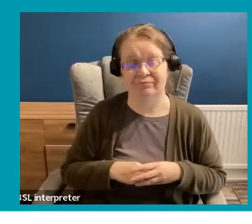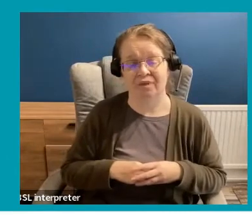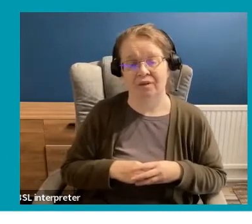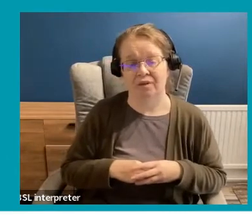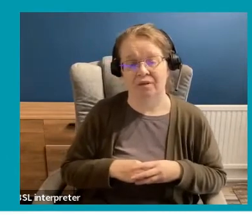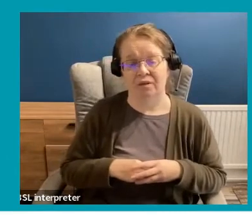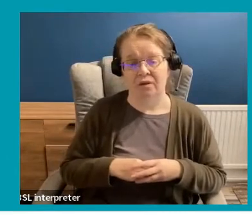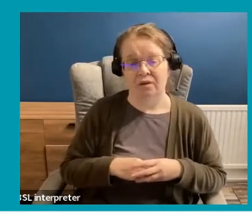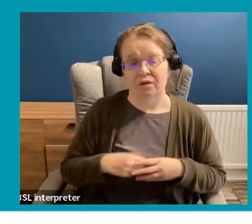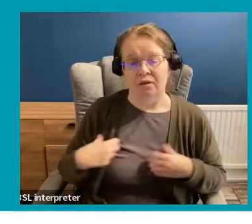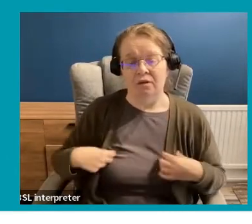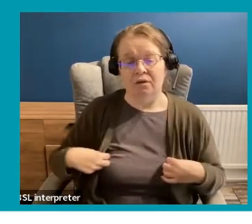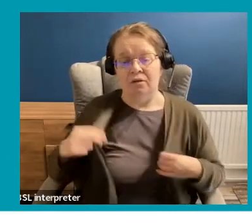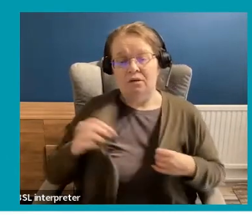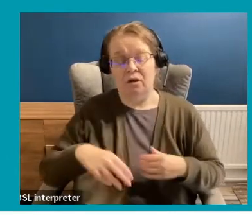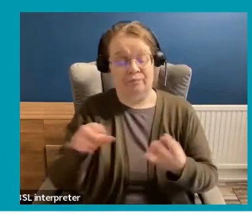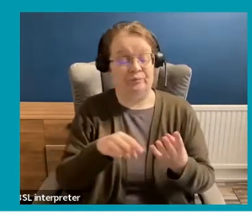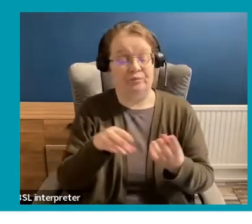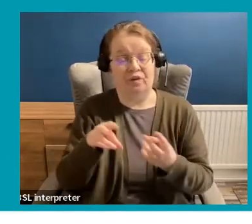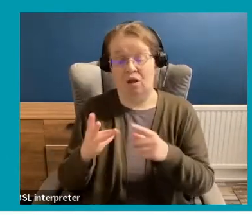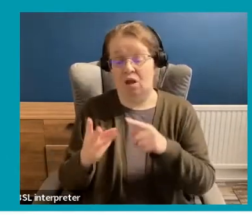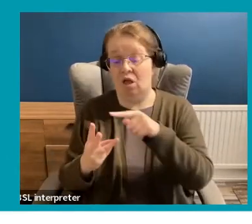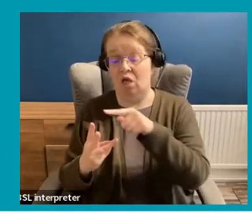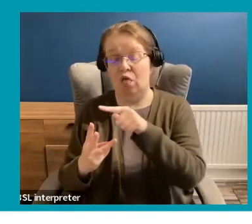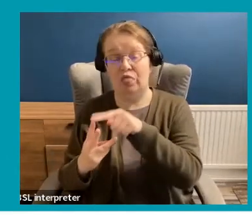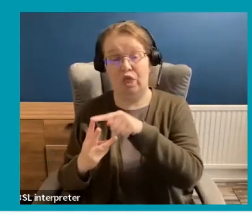And then the third element like this middle section is cyber.